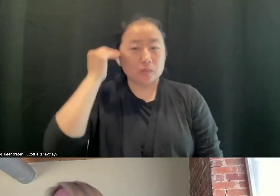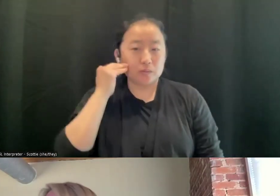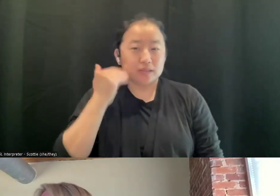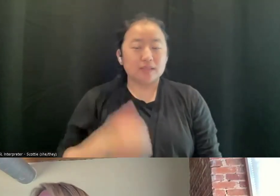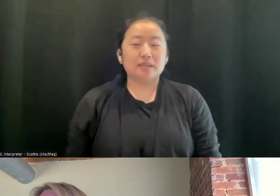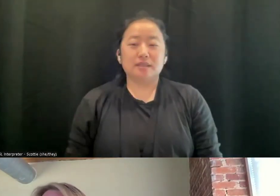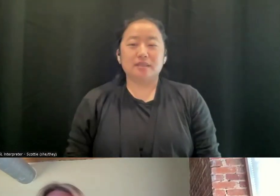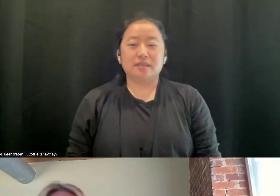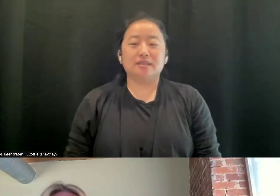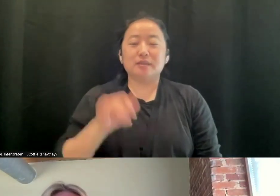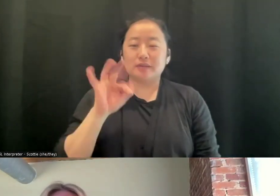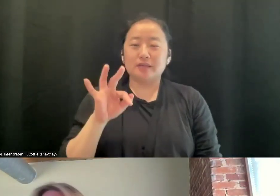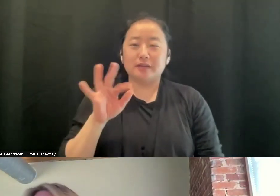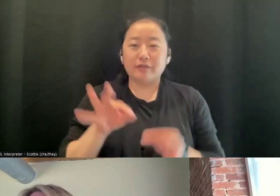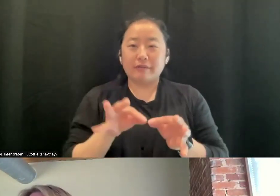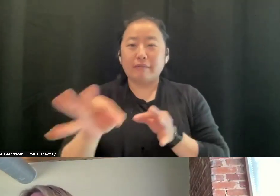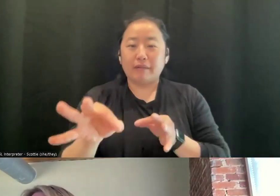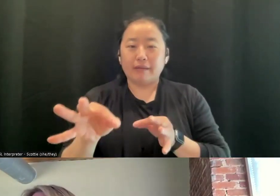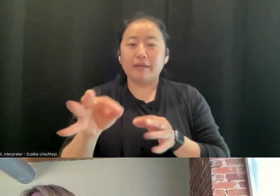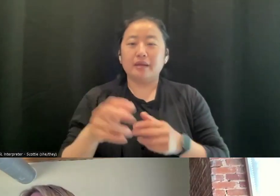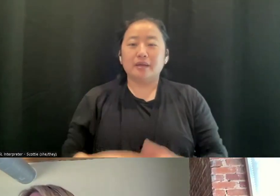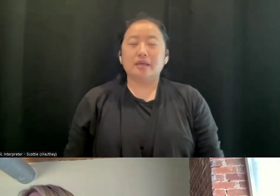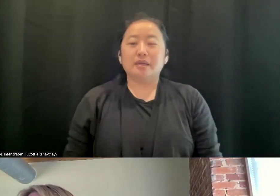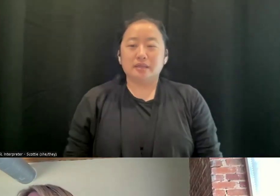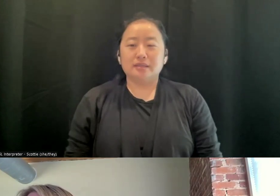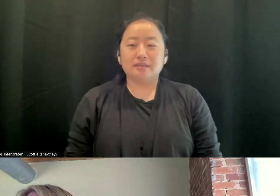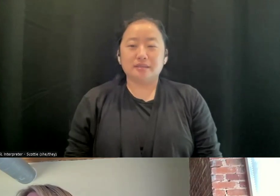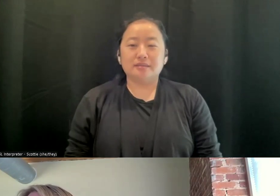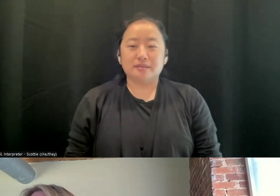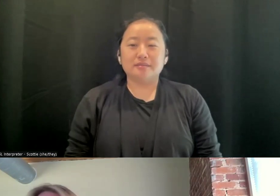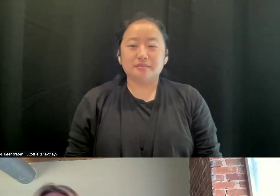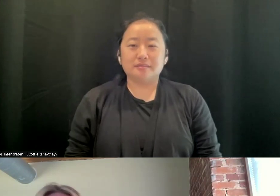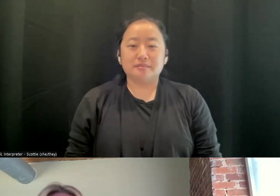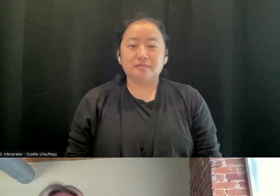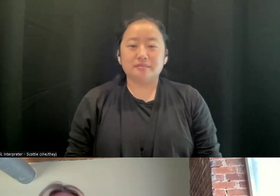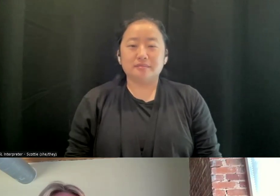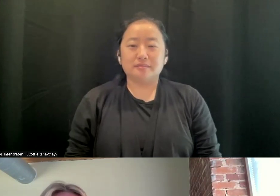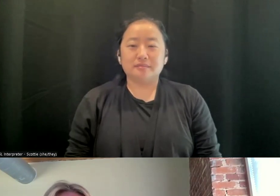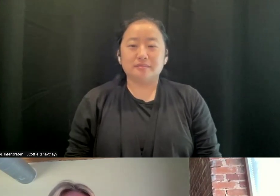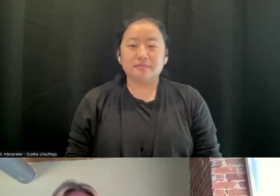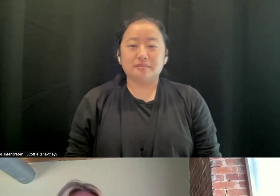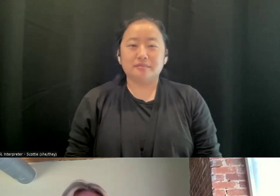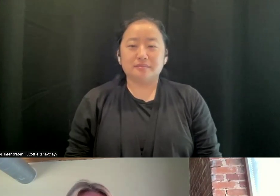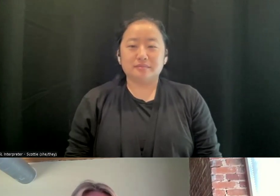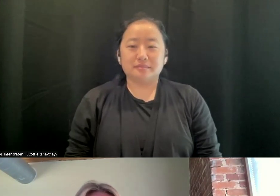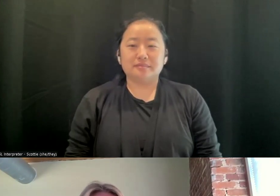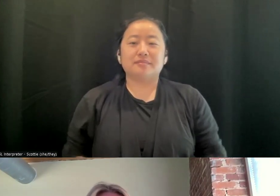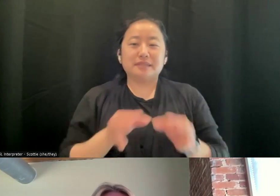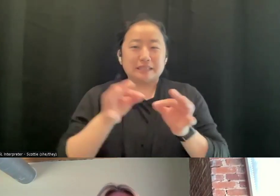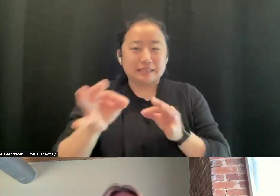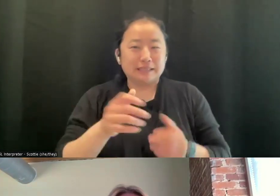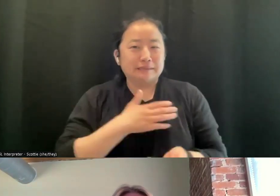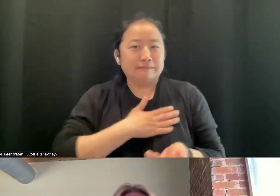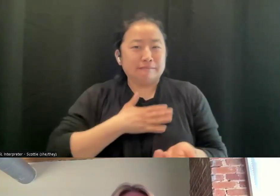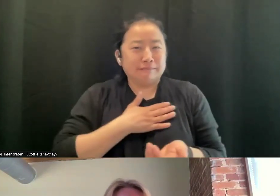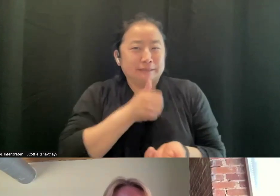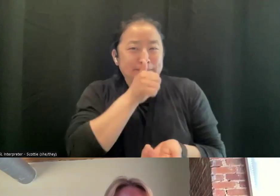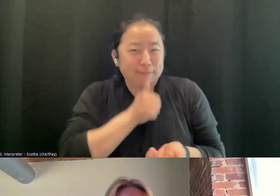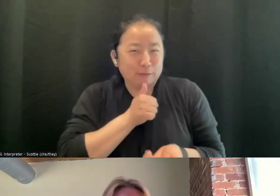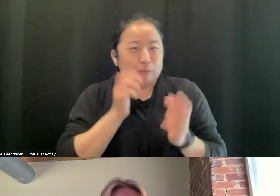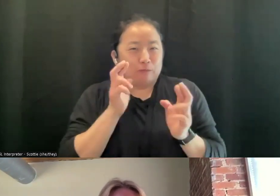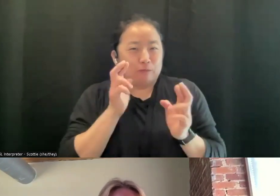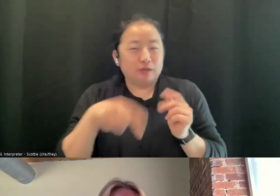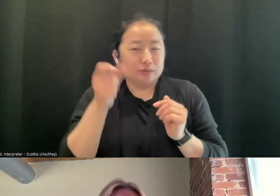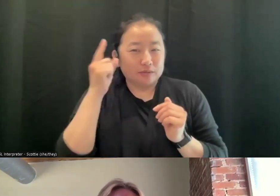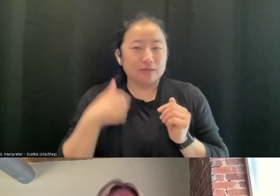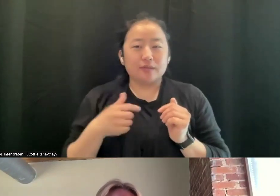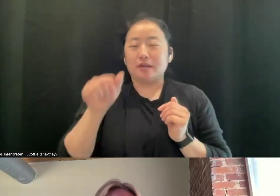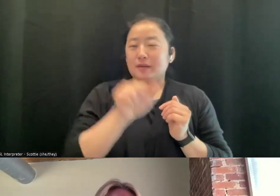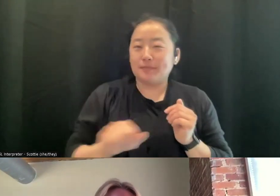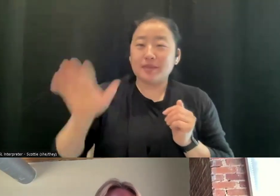so if there is a delay -- I hope you understand. I am an Asian woman with wavy shoulder